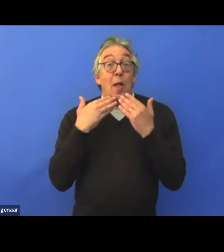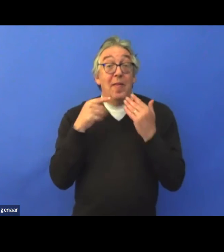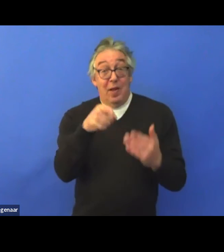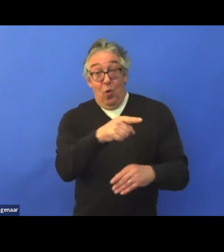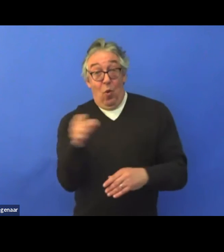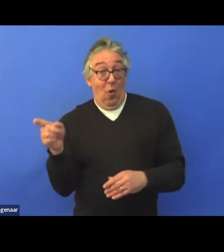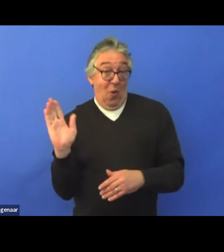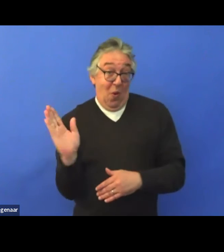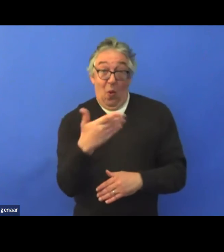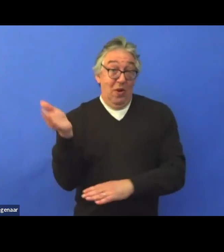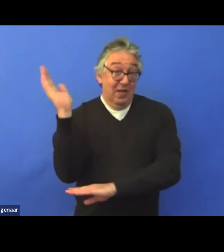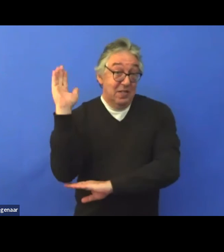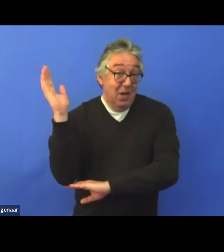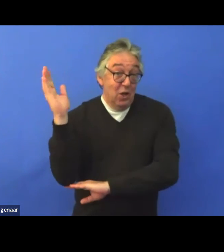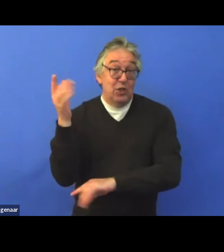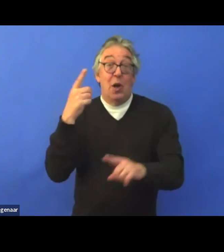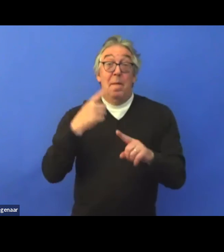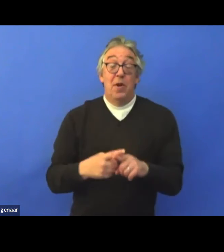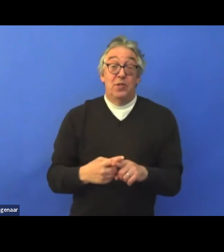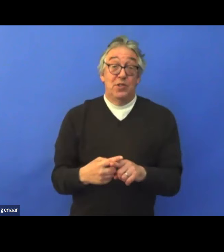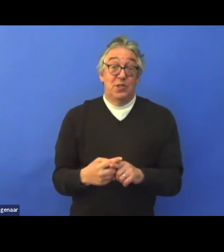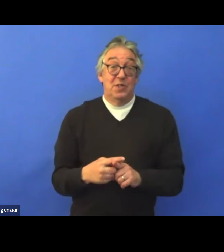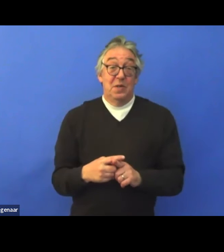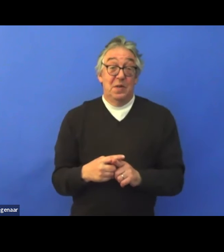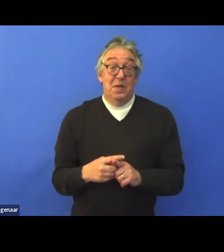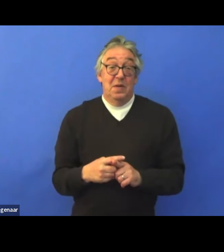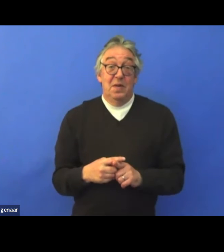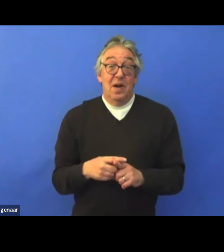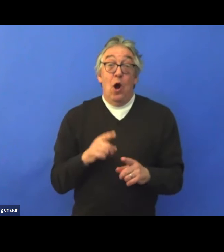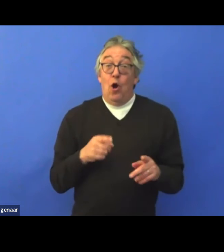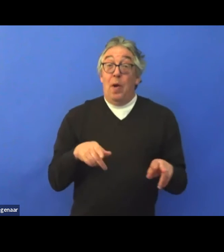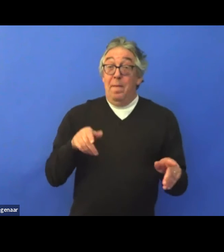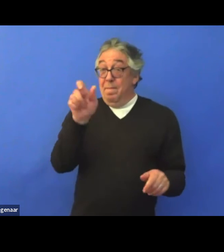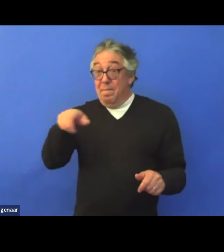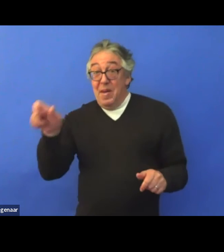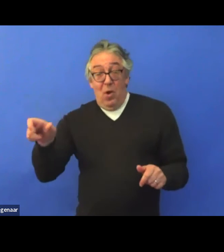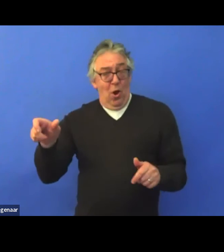as Chris mentioned to the development of the video and the content of the website.